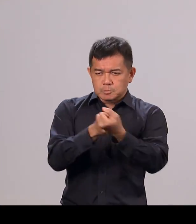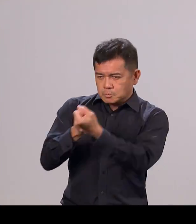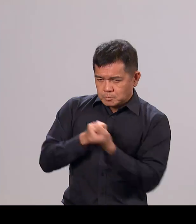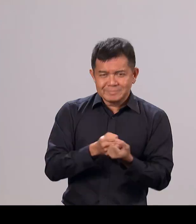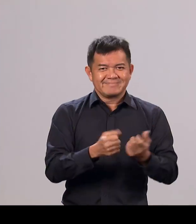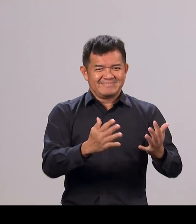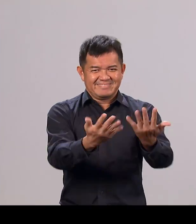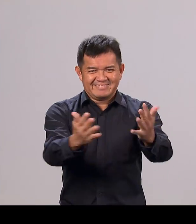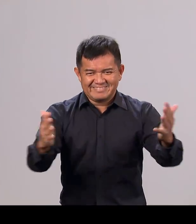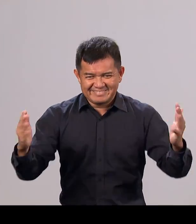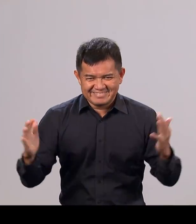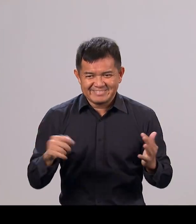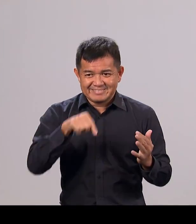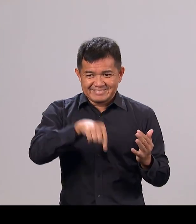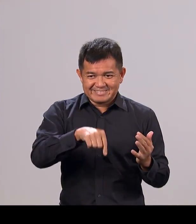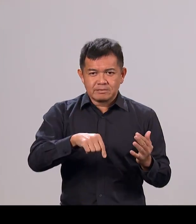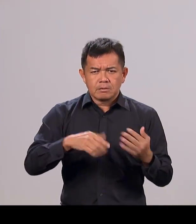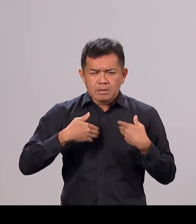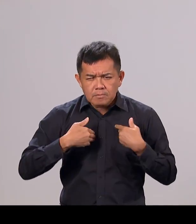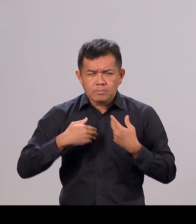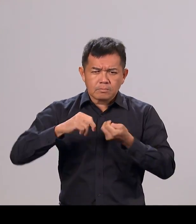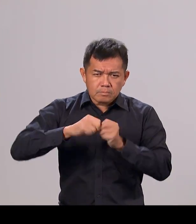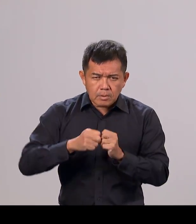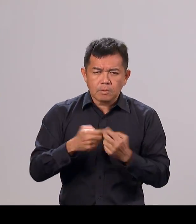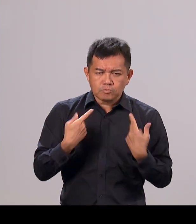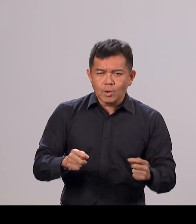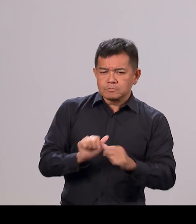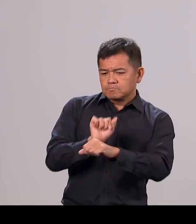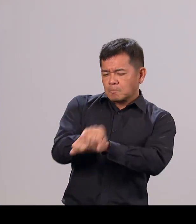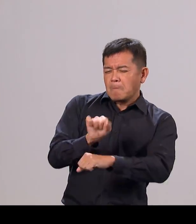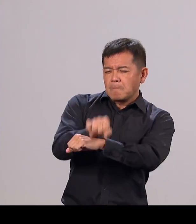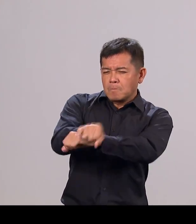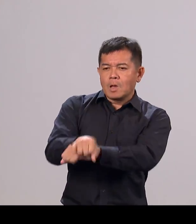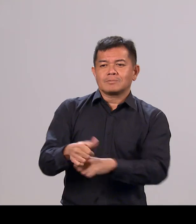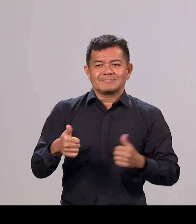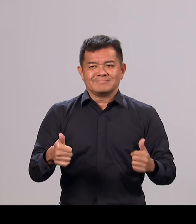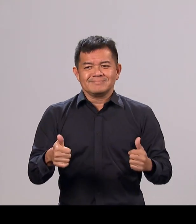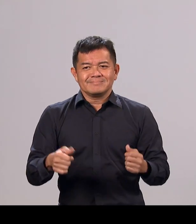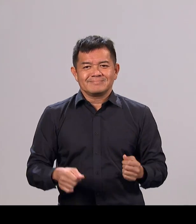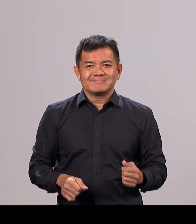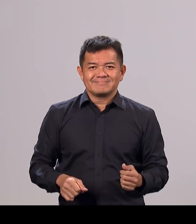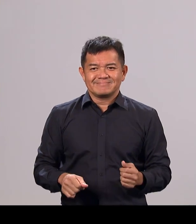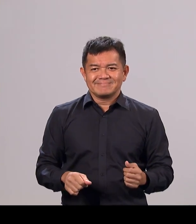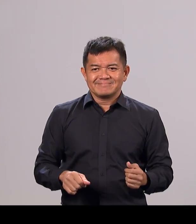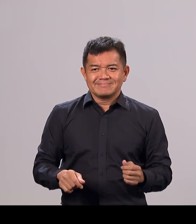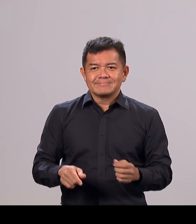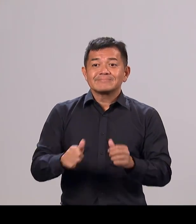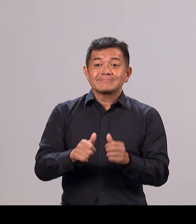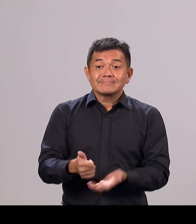With these measures, it will ensure that all the asatizahs in Singapore understand, how is Islam practised here,